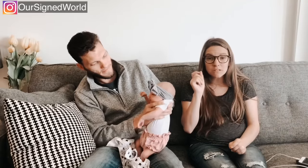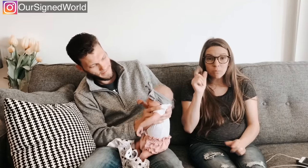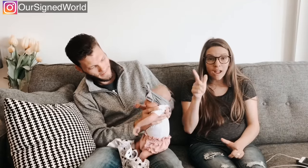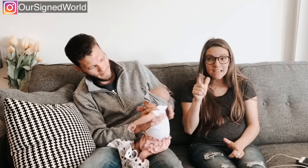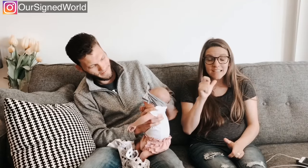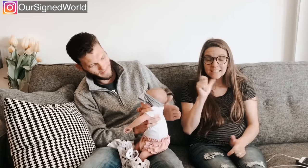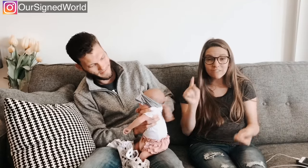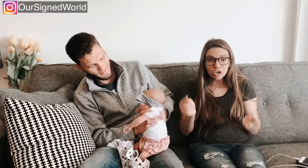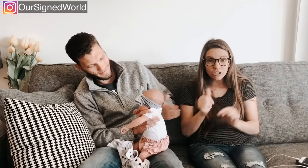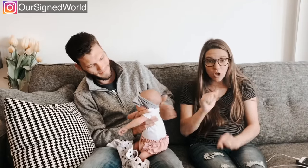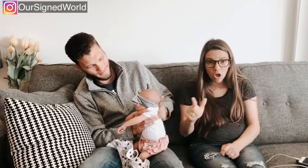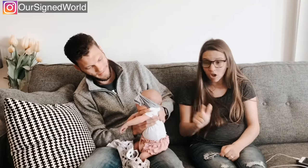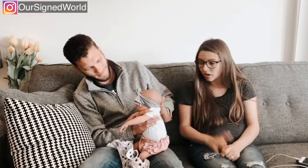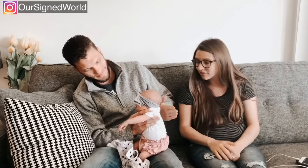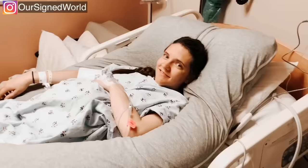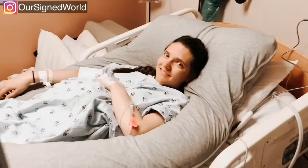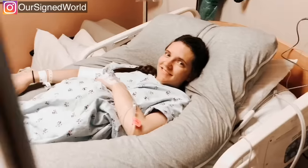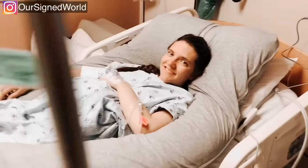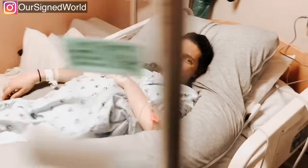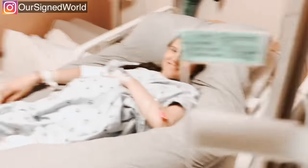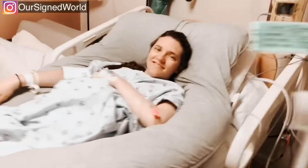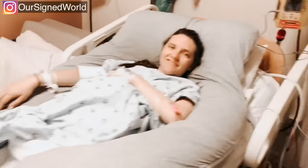I was surprised! It didn't even hurt at all!!